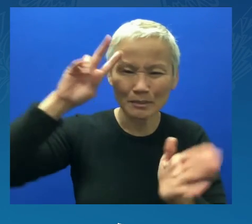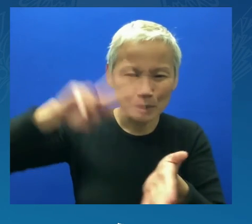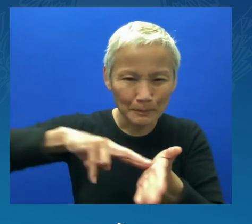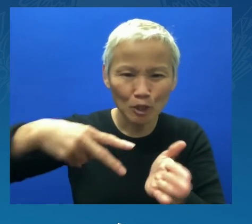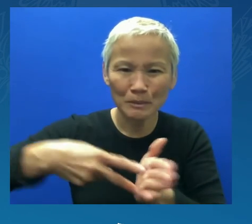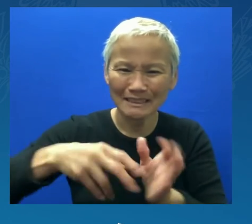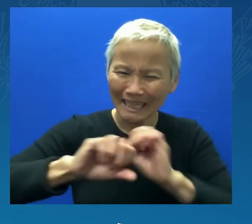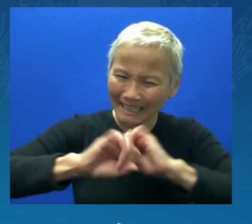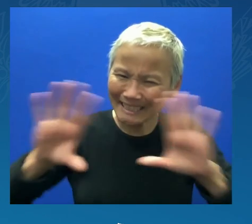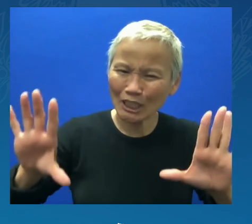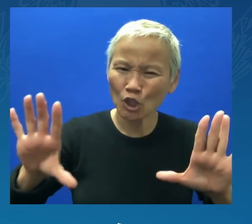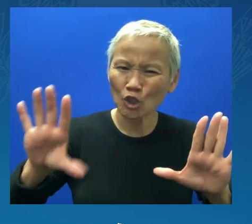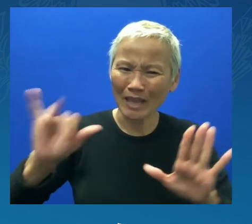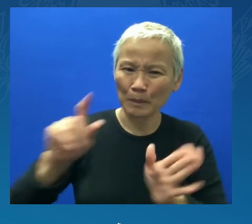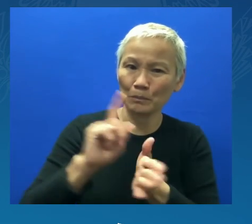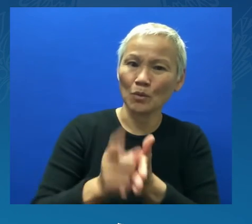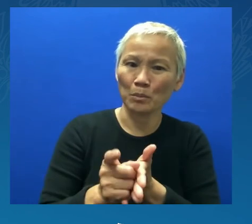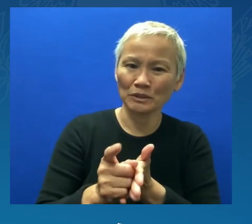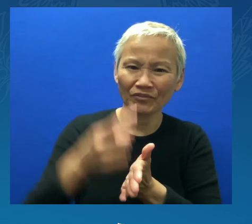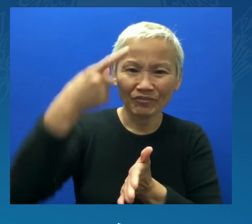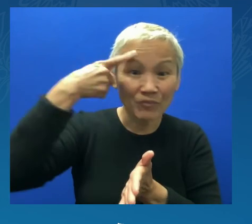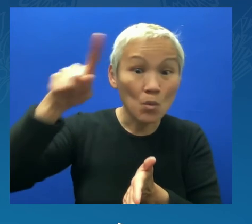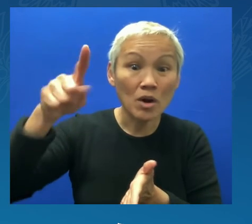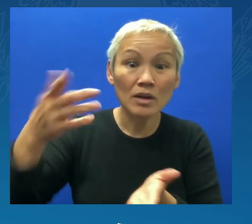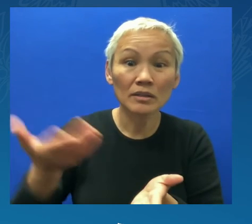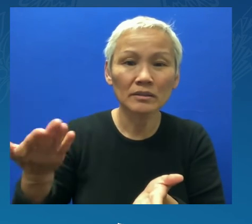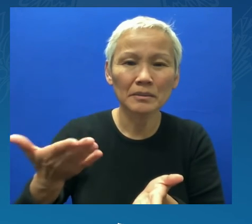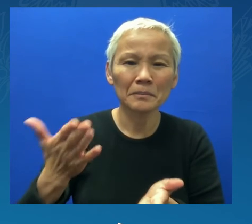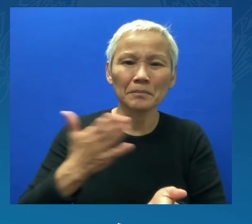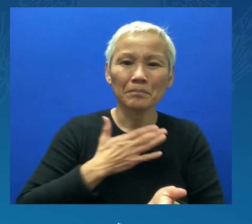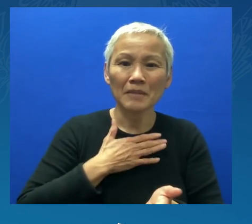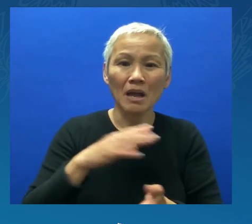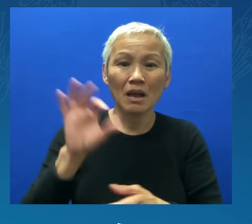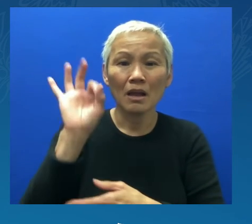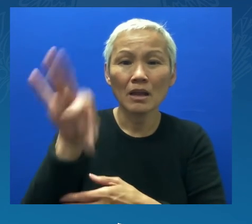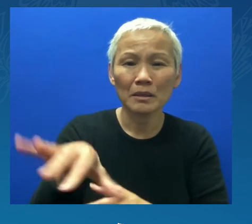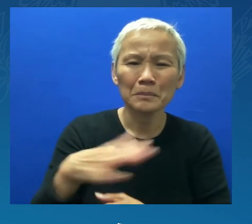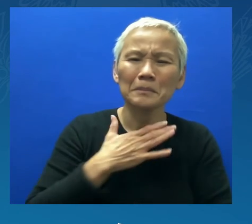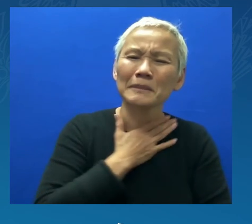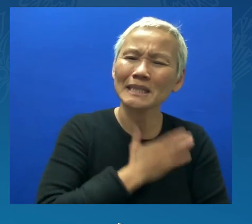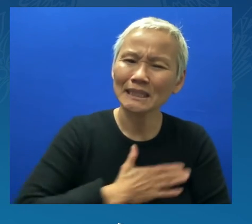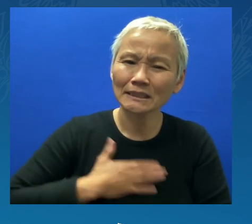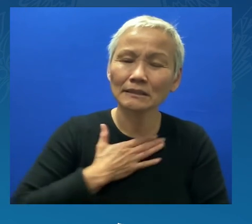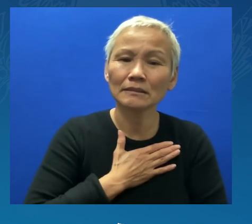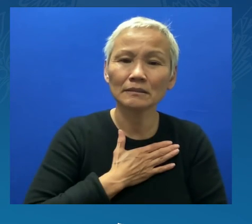And my pitch to you is take those words of the Vice President directly to heart.